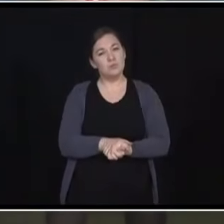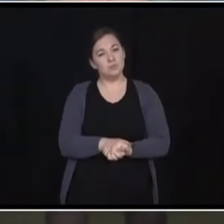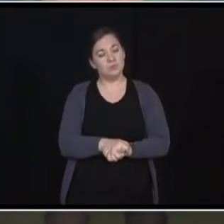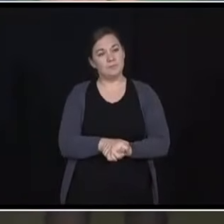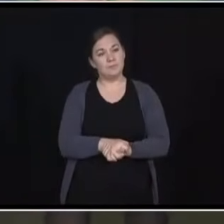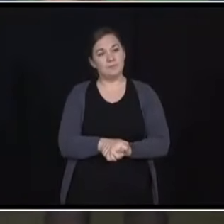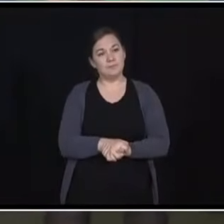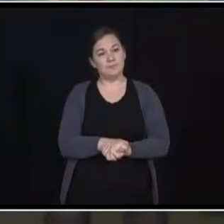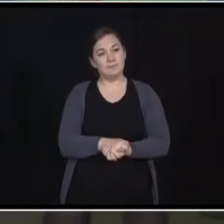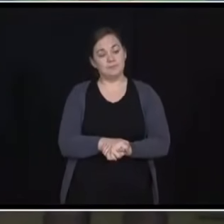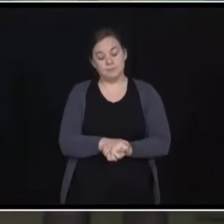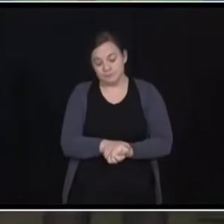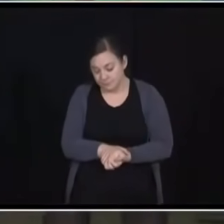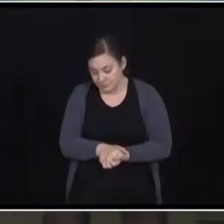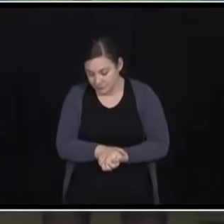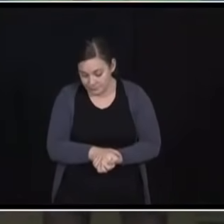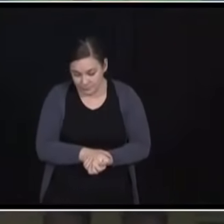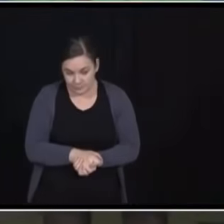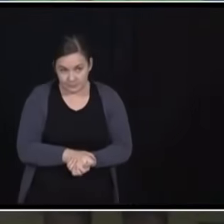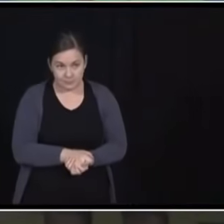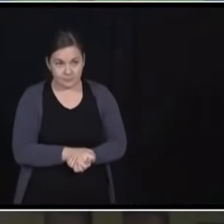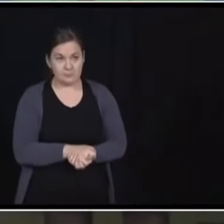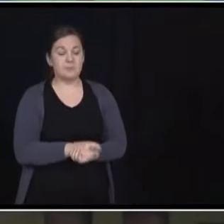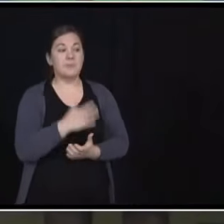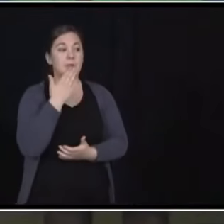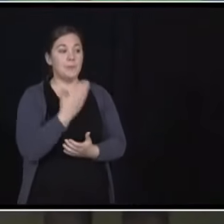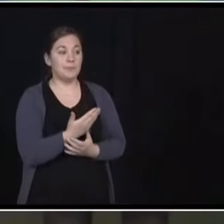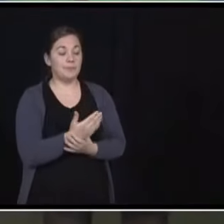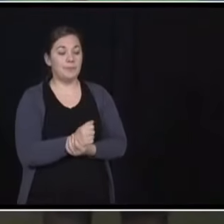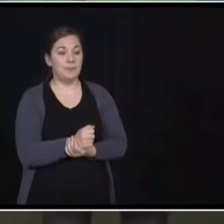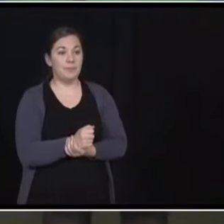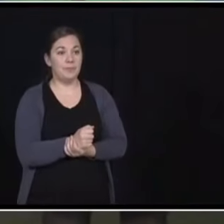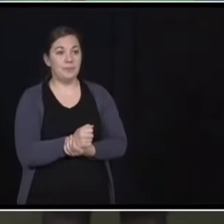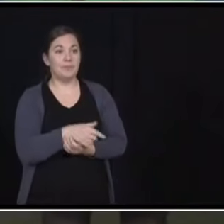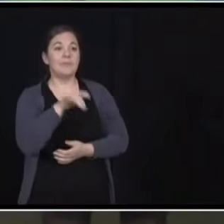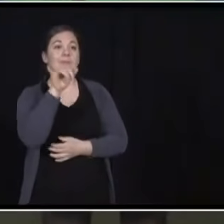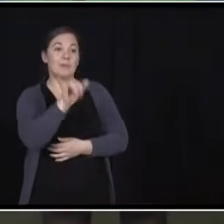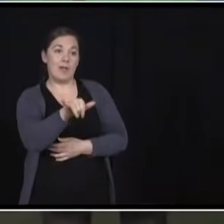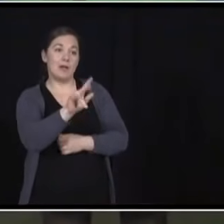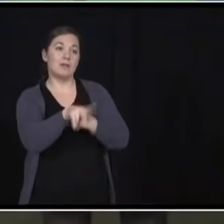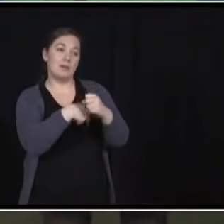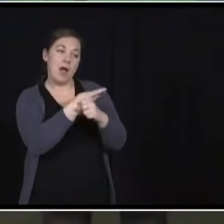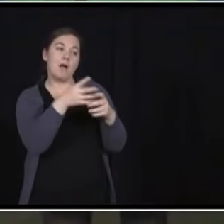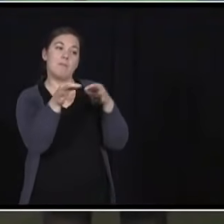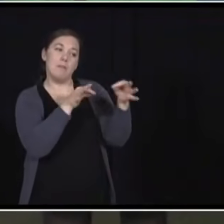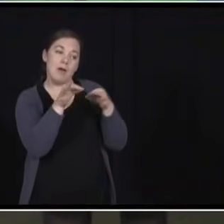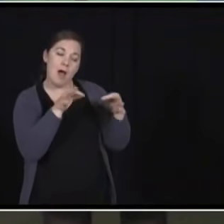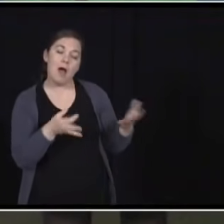saying they do in every business, but those are the kinds of circumstances that help the transmission of this infection.